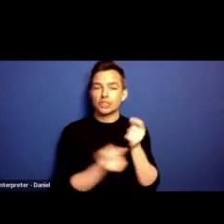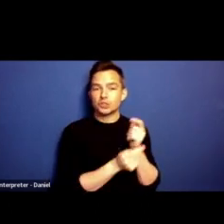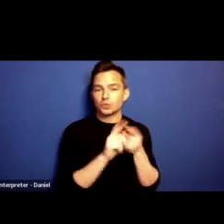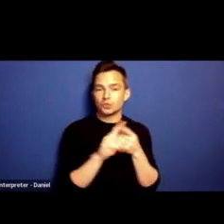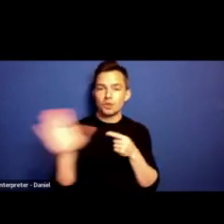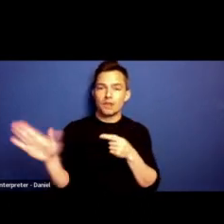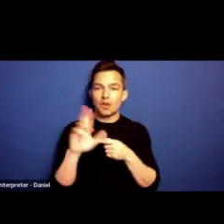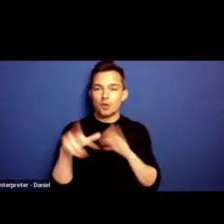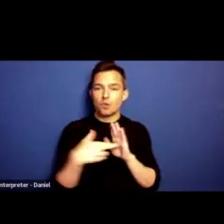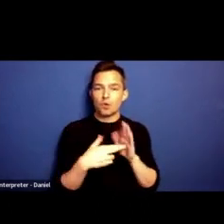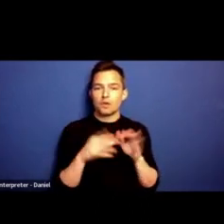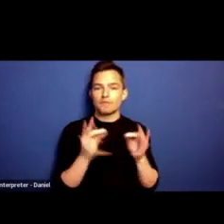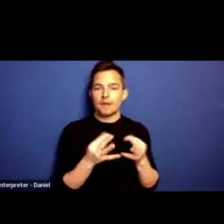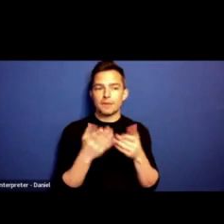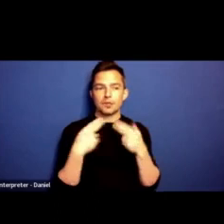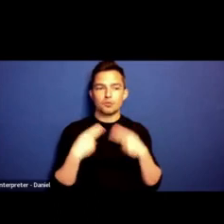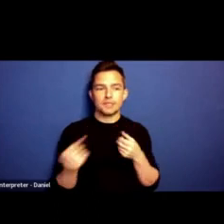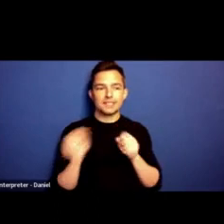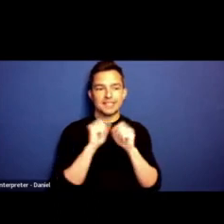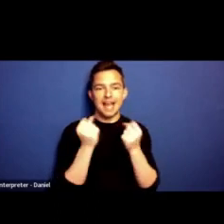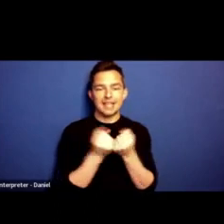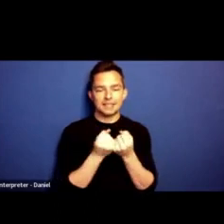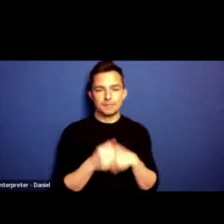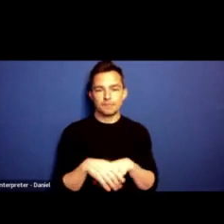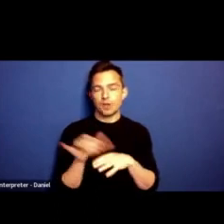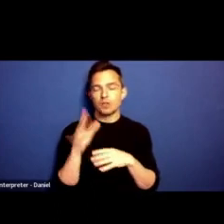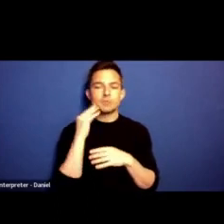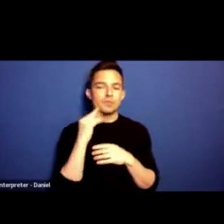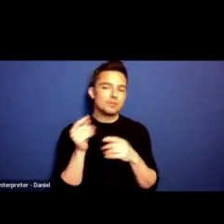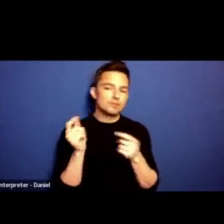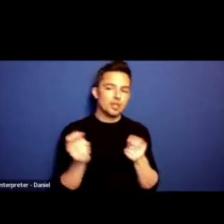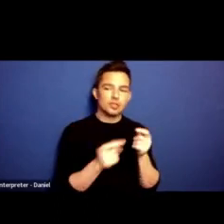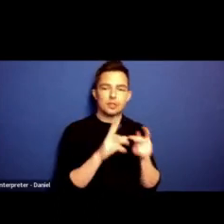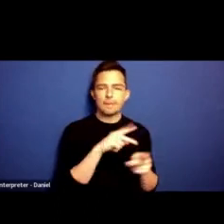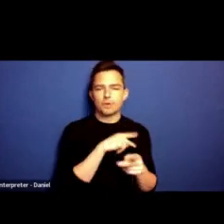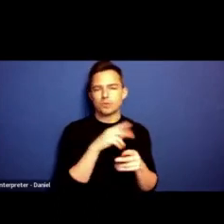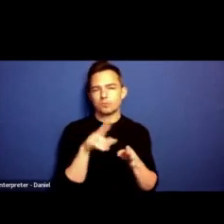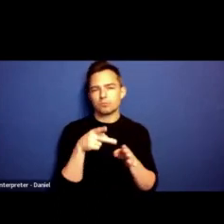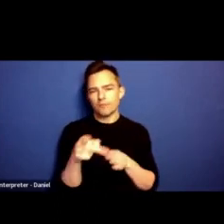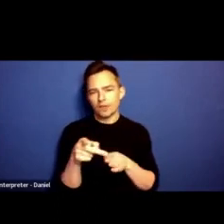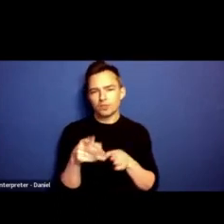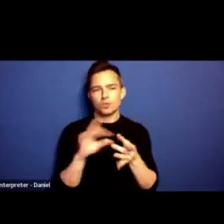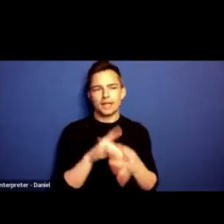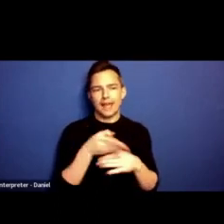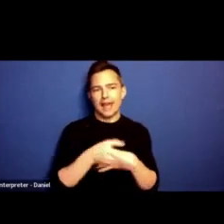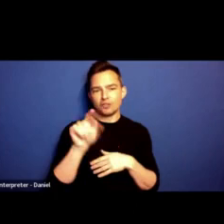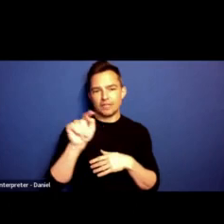in their family and society. They may also experience changes in personal and professional relationship after TBI. All